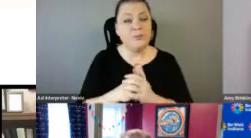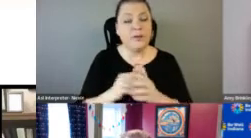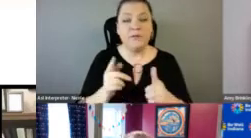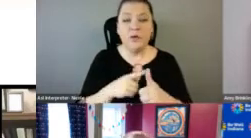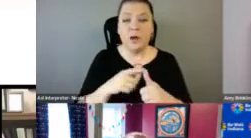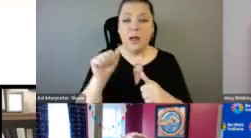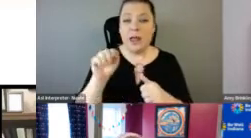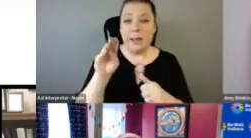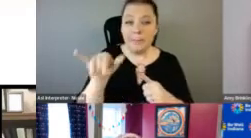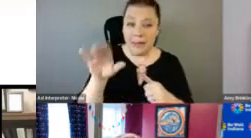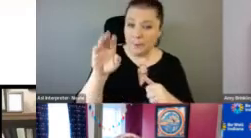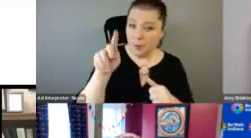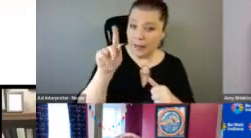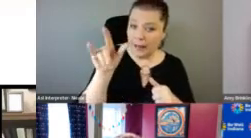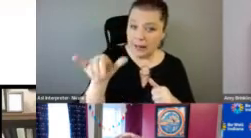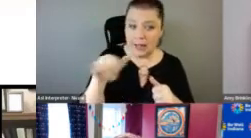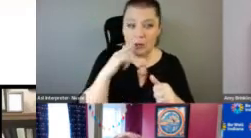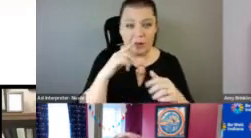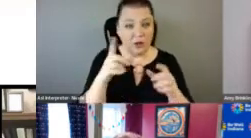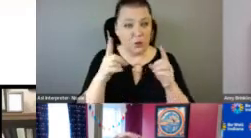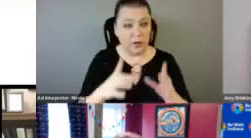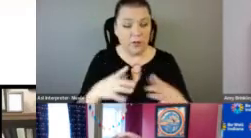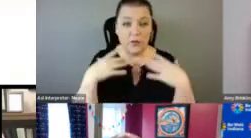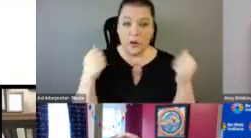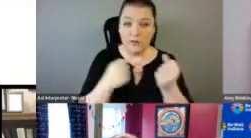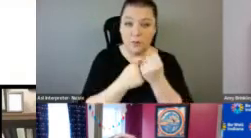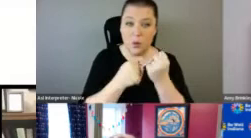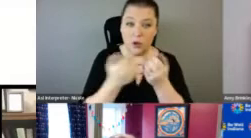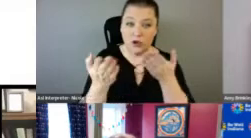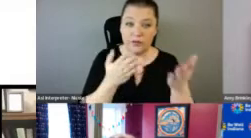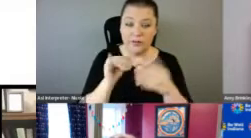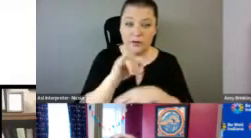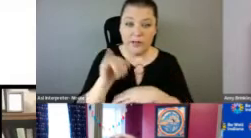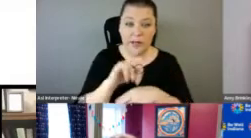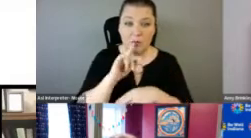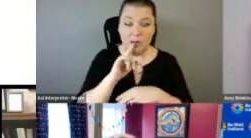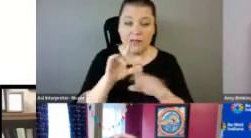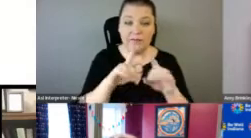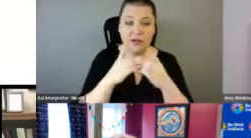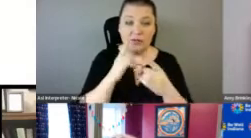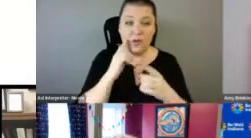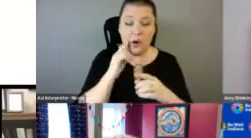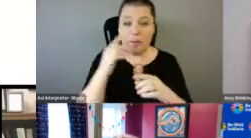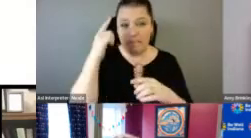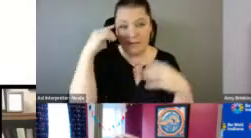Brinkley who is the director of recovery support services for the Indiana Division of Mental Health and Addiction. Amy's work